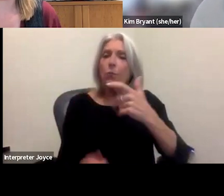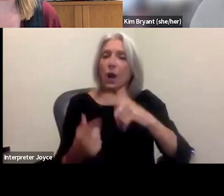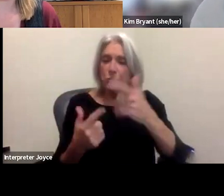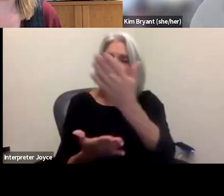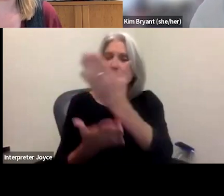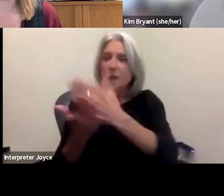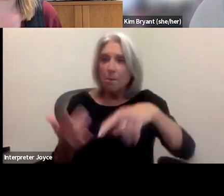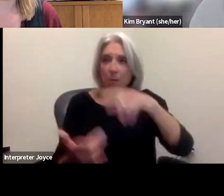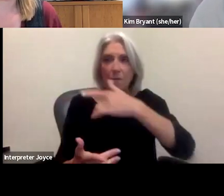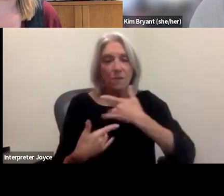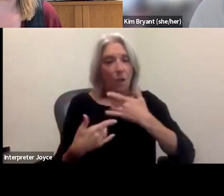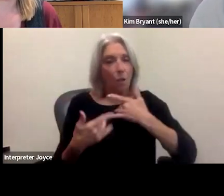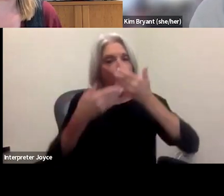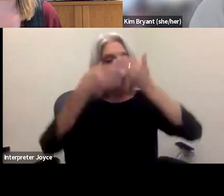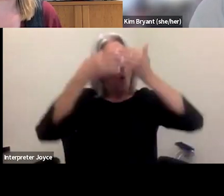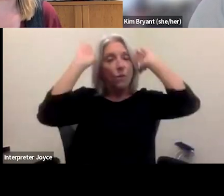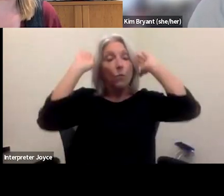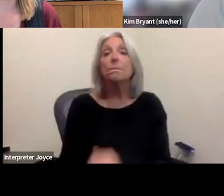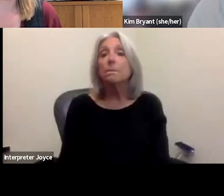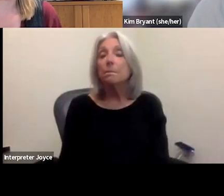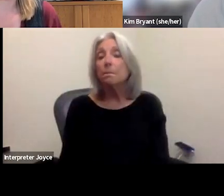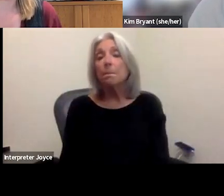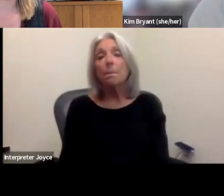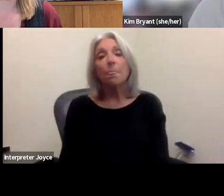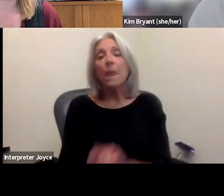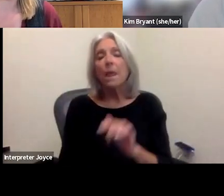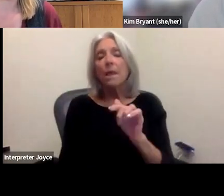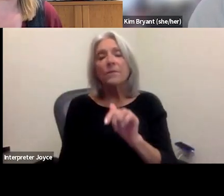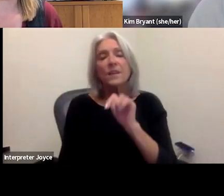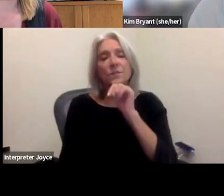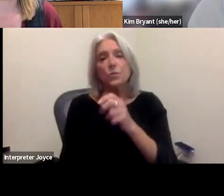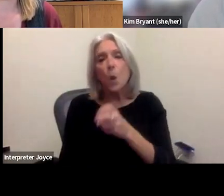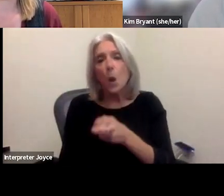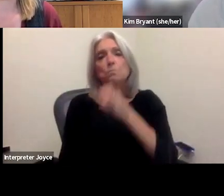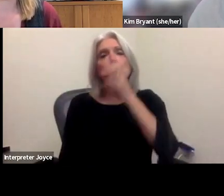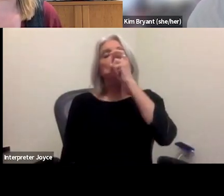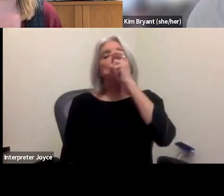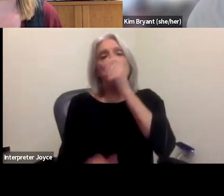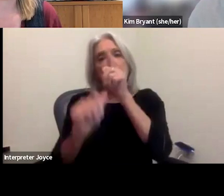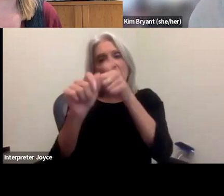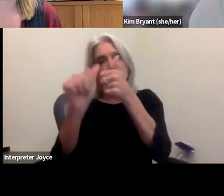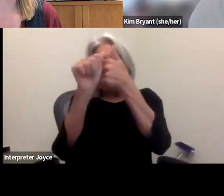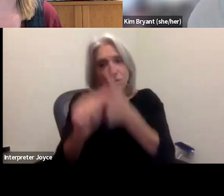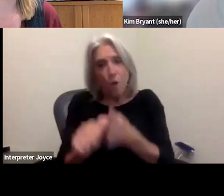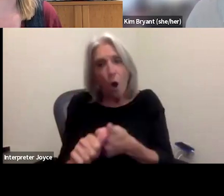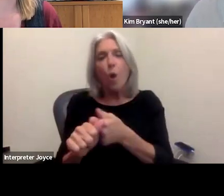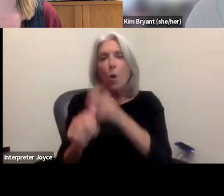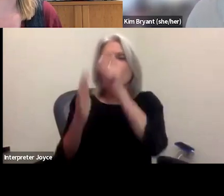So this is not a hard-and-fast set of checkboxes or practices.